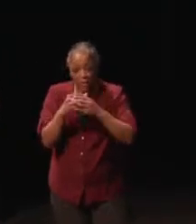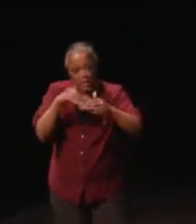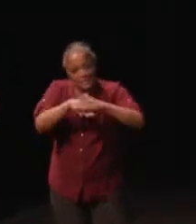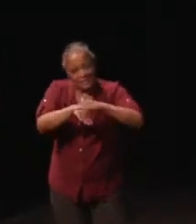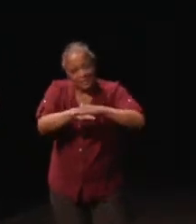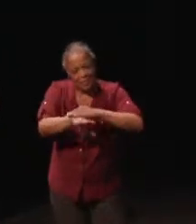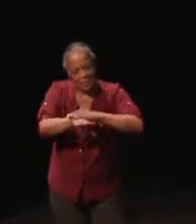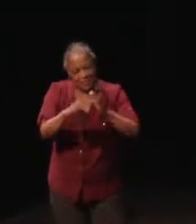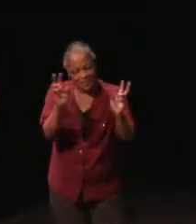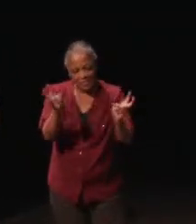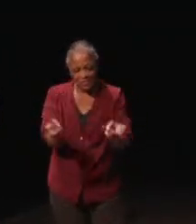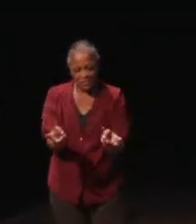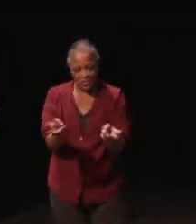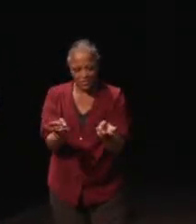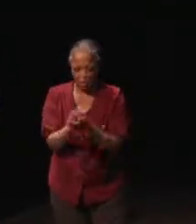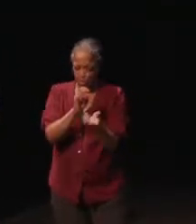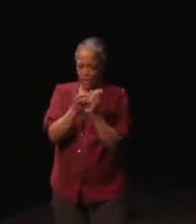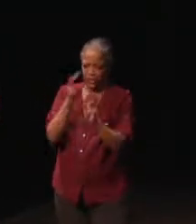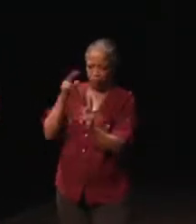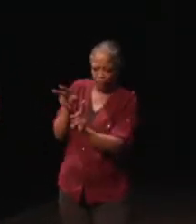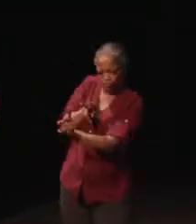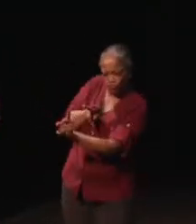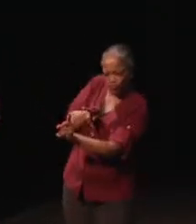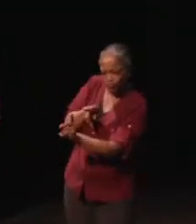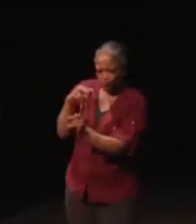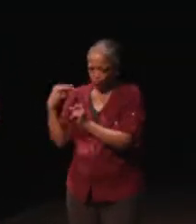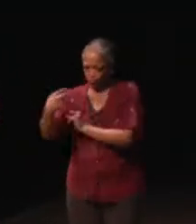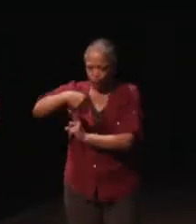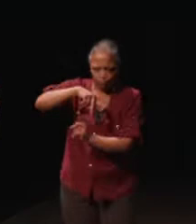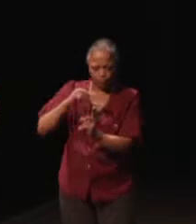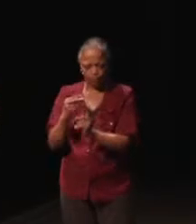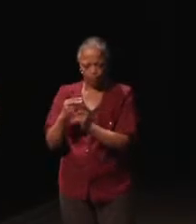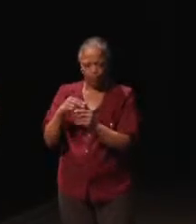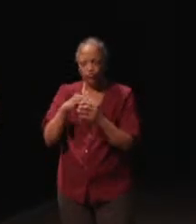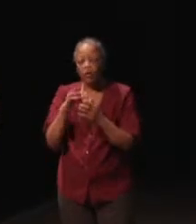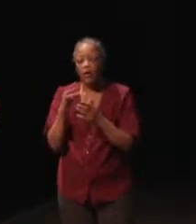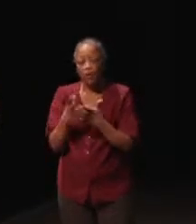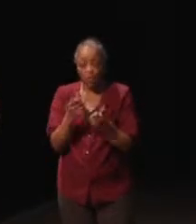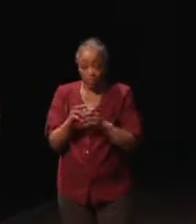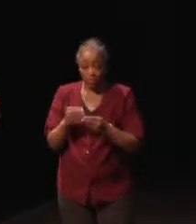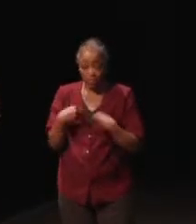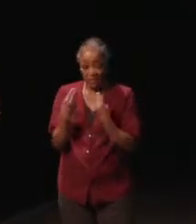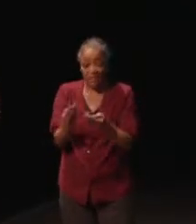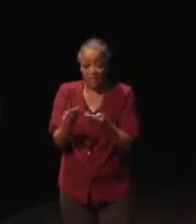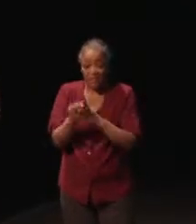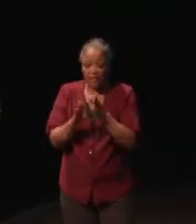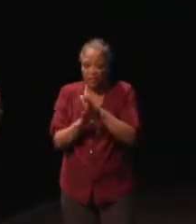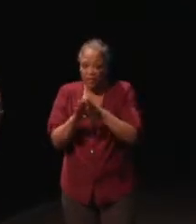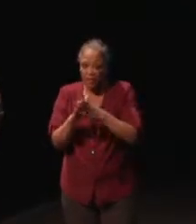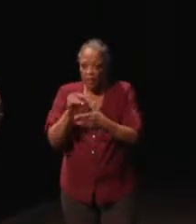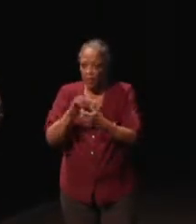issues, of changing the perception of accessibility. We really wanted to give the development partners there at